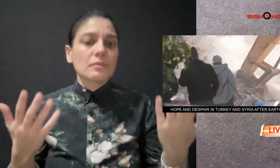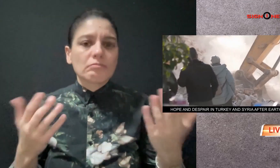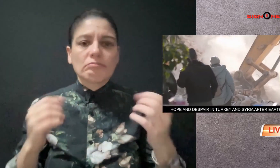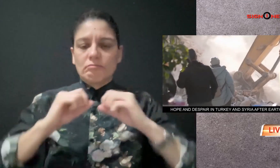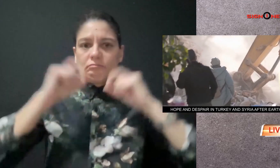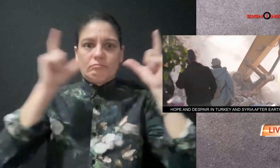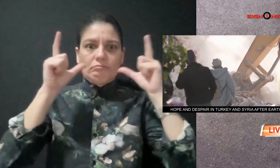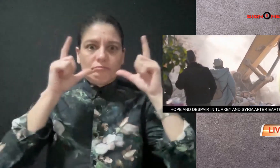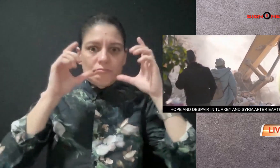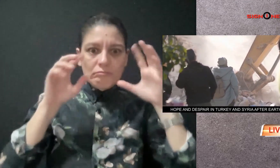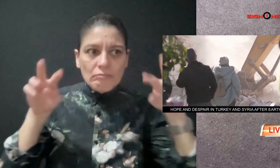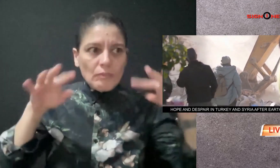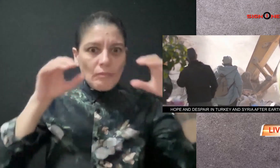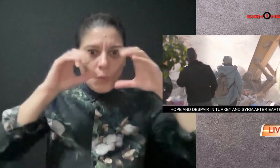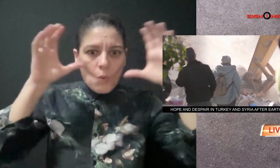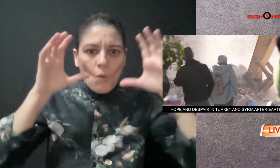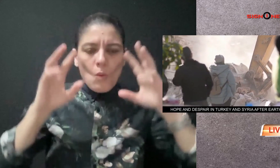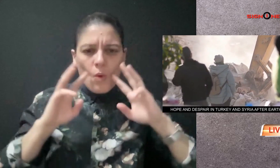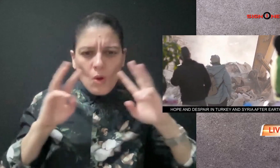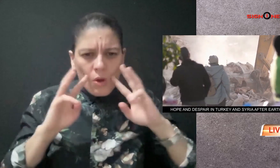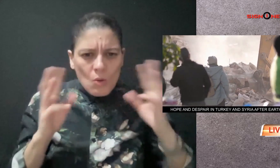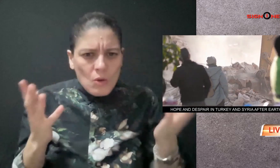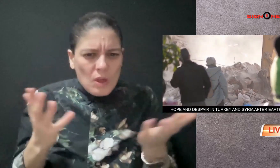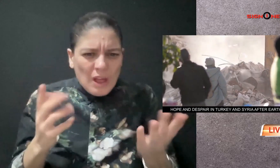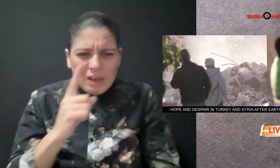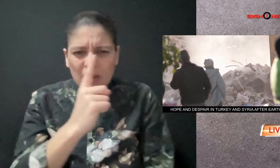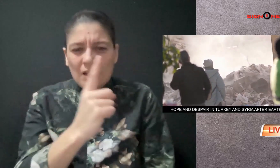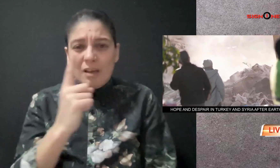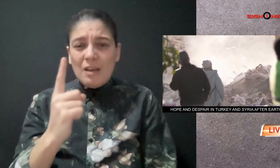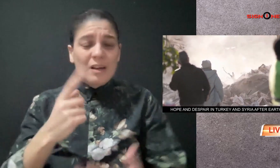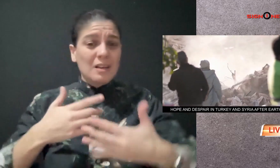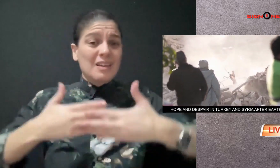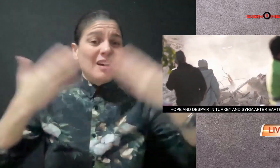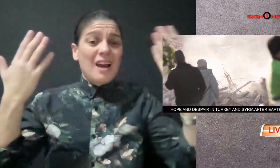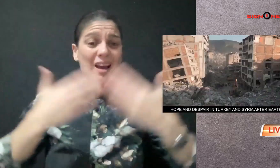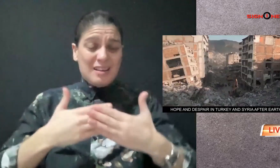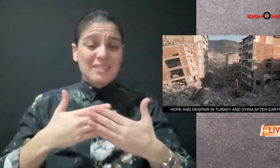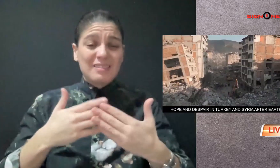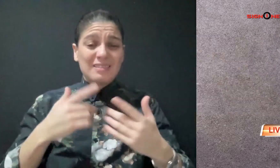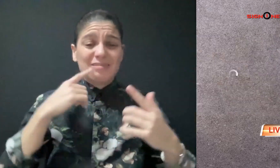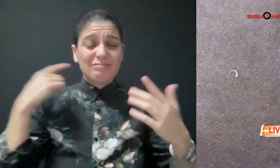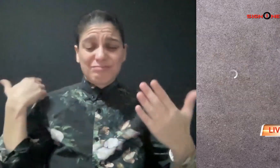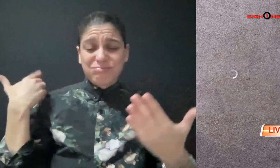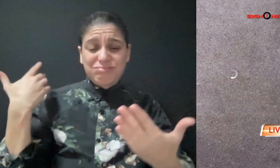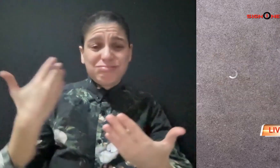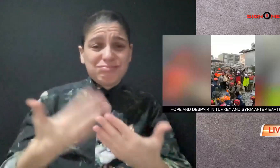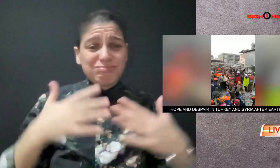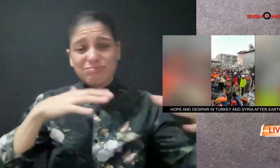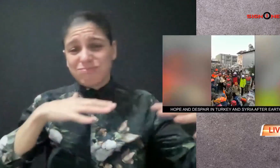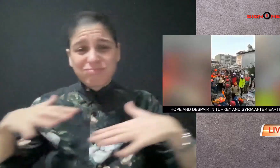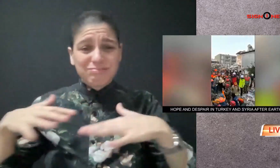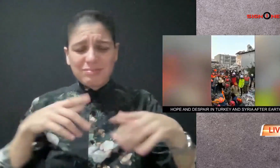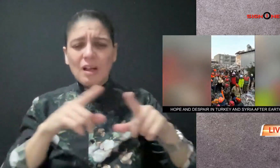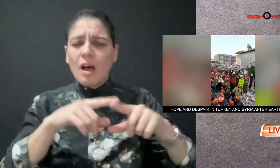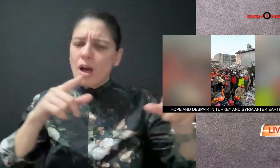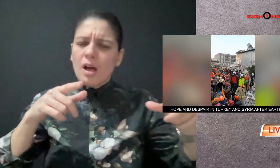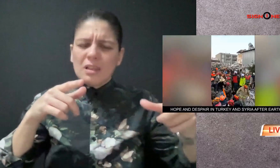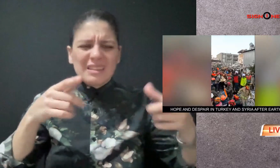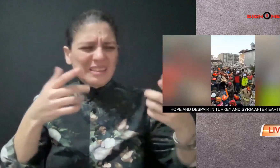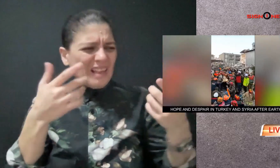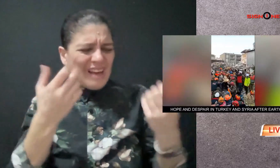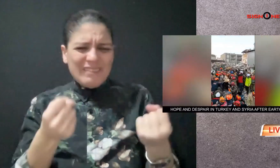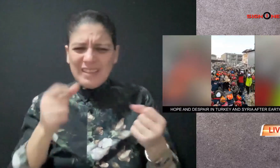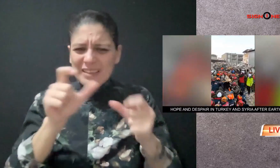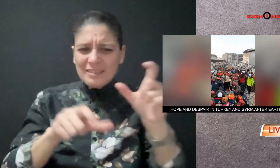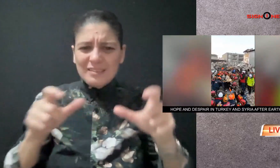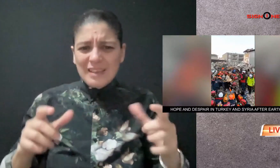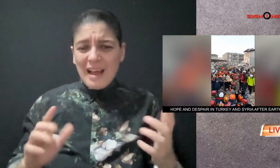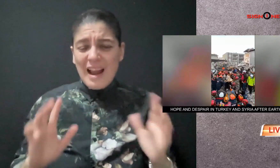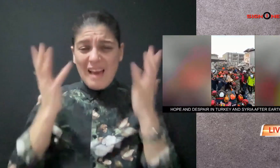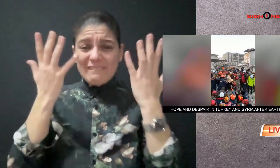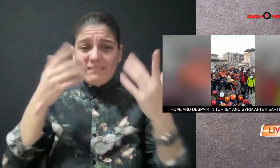miraculously 11 days after the disaster people are still being pulled alive from the rubble